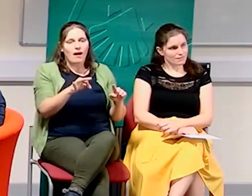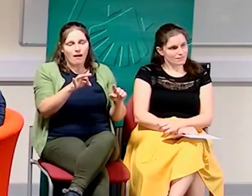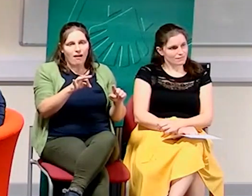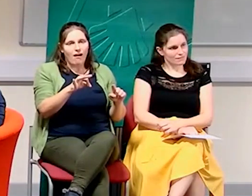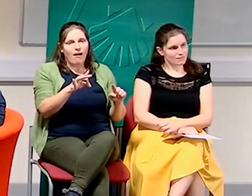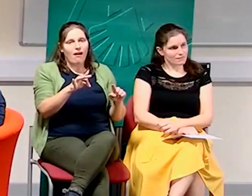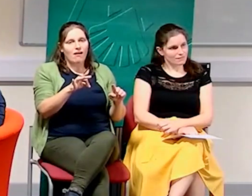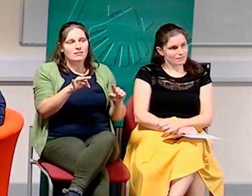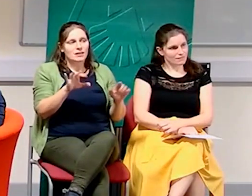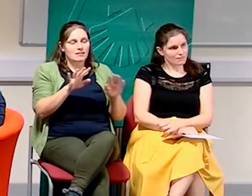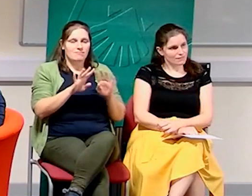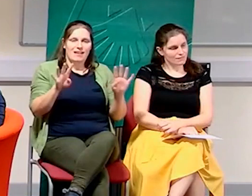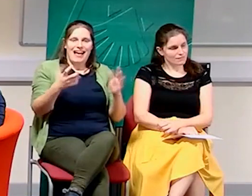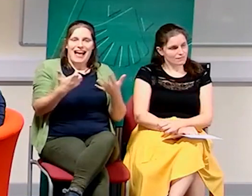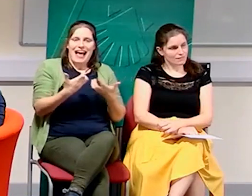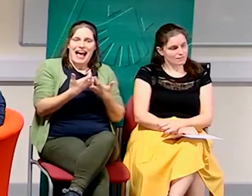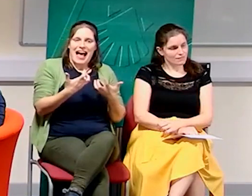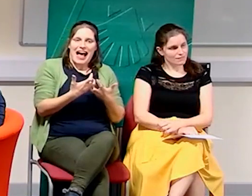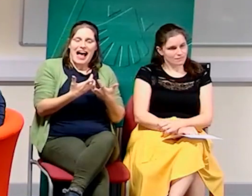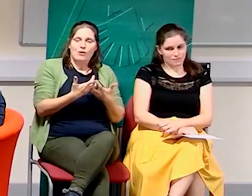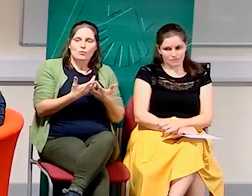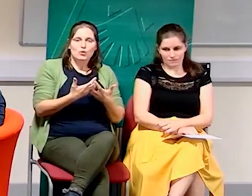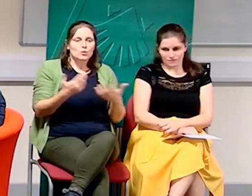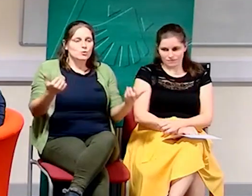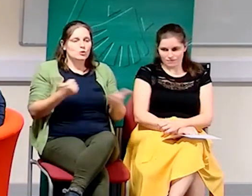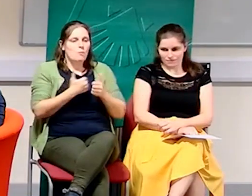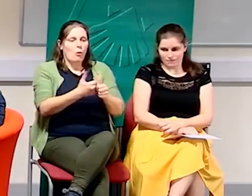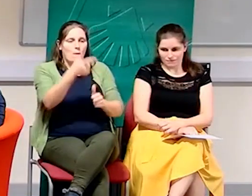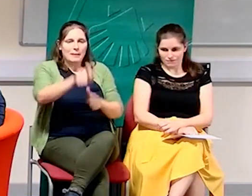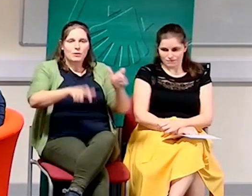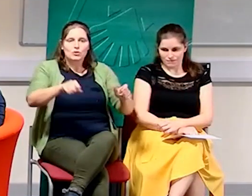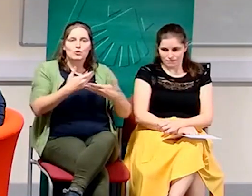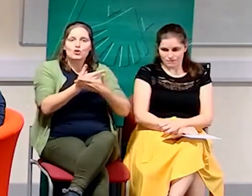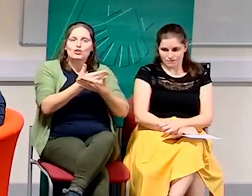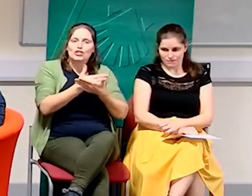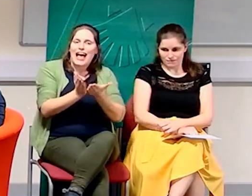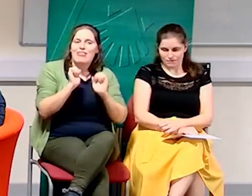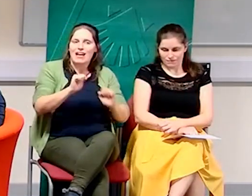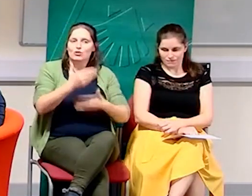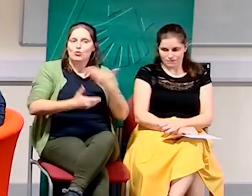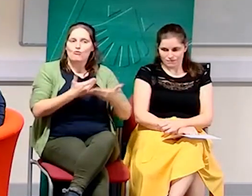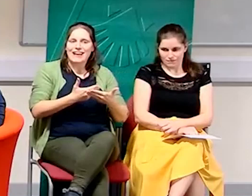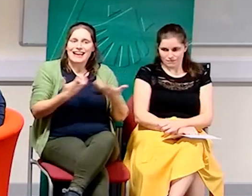those with the experiences to share their experiences and to be Advocates but also